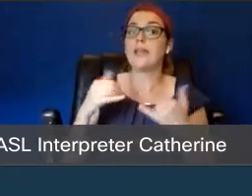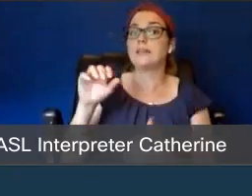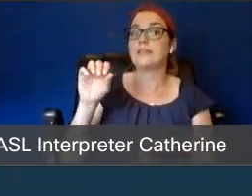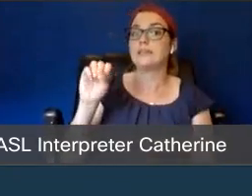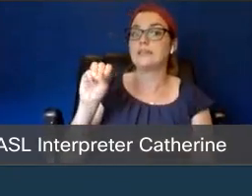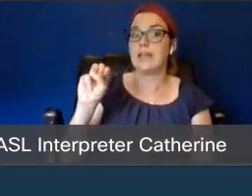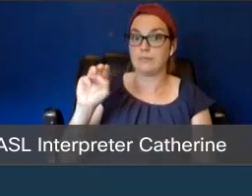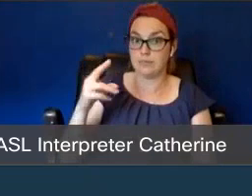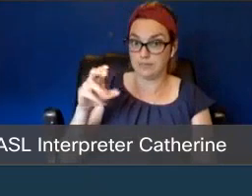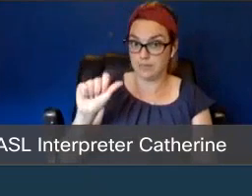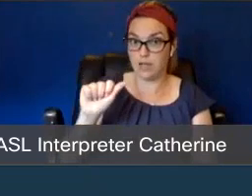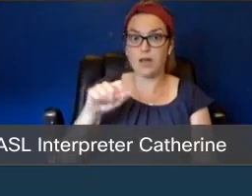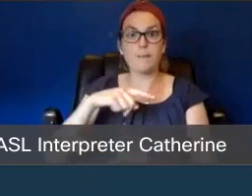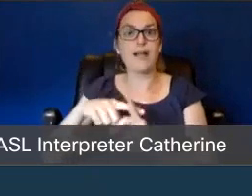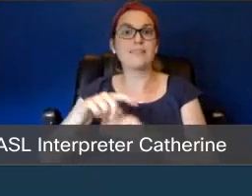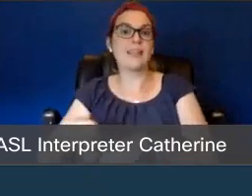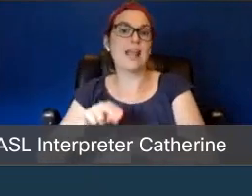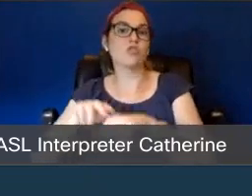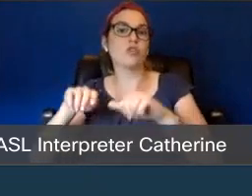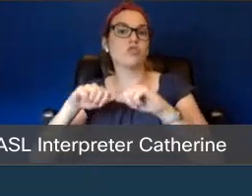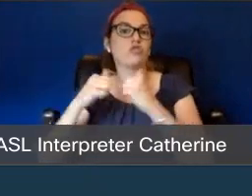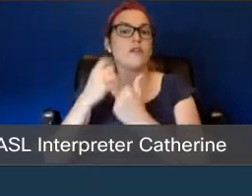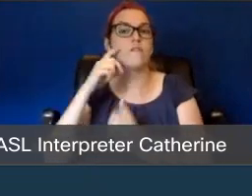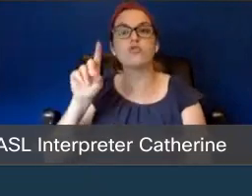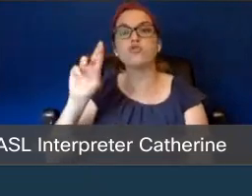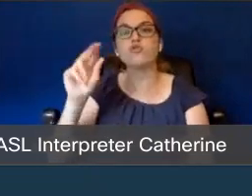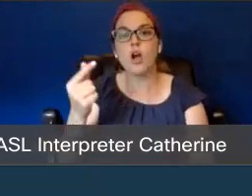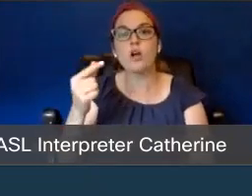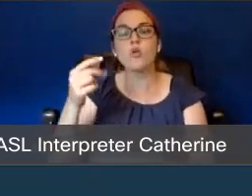of Drug Court Professionals or NADCP to help introduce